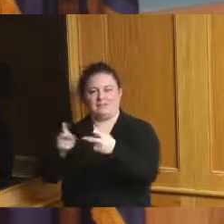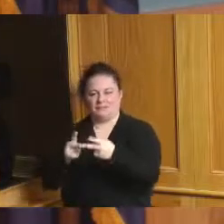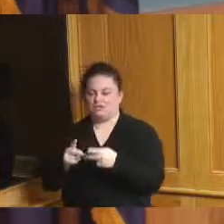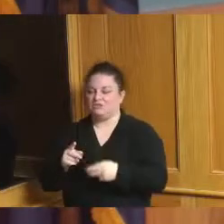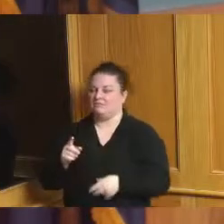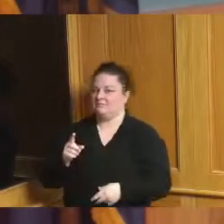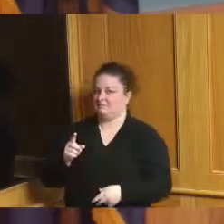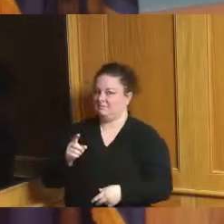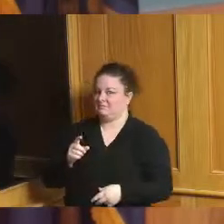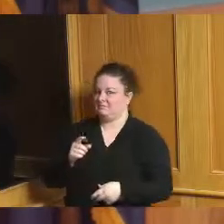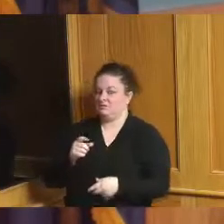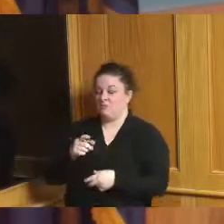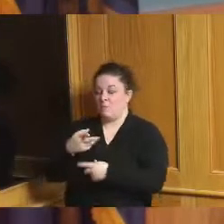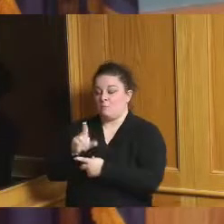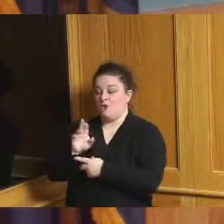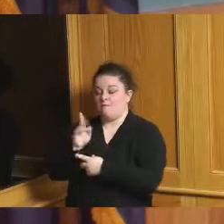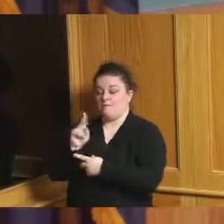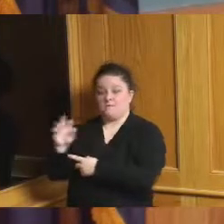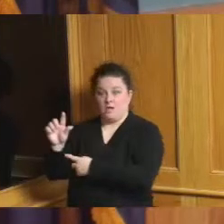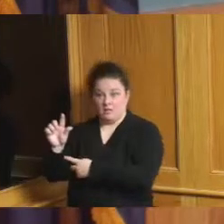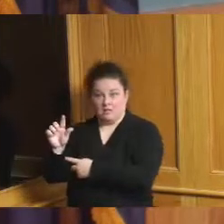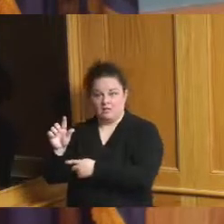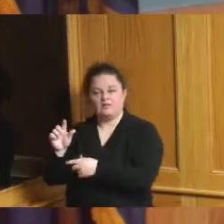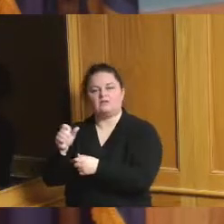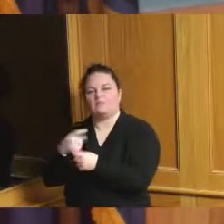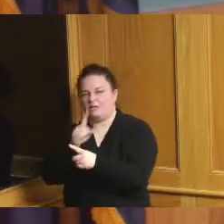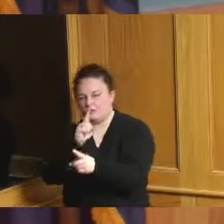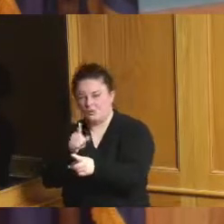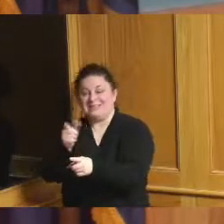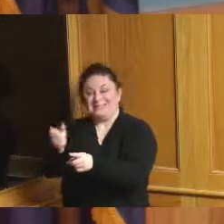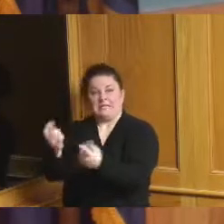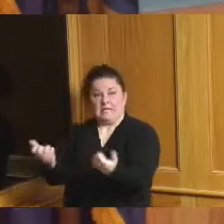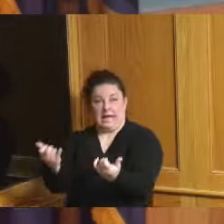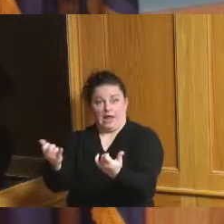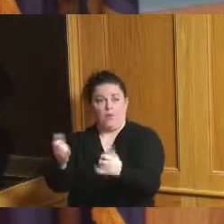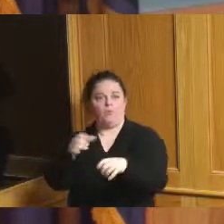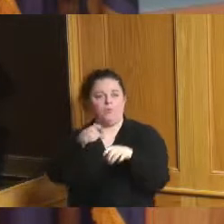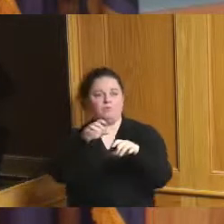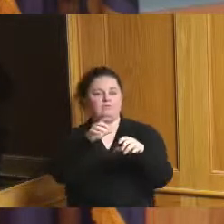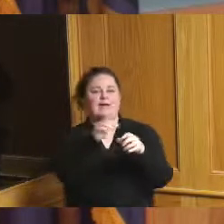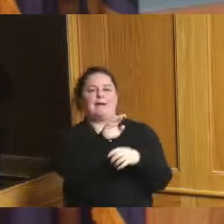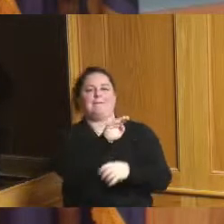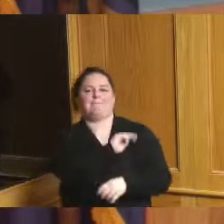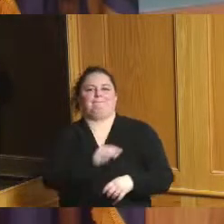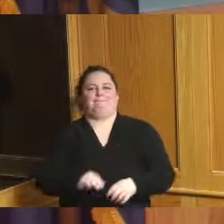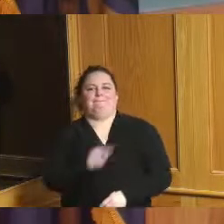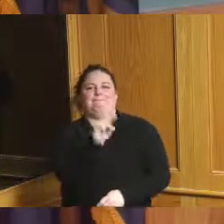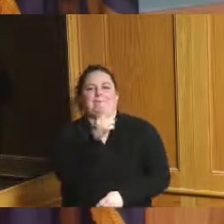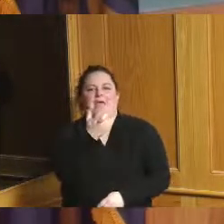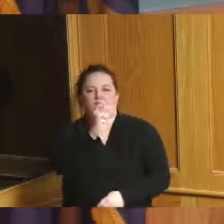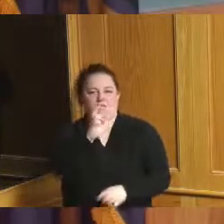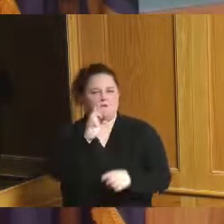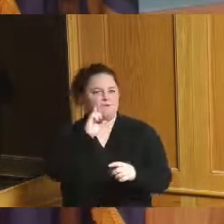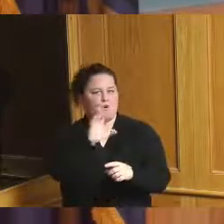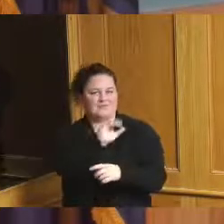and is now the Mayor of Cincinnati so certainly ready to move and i want to thank a retired